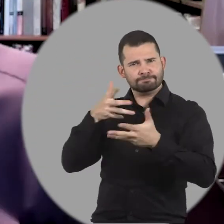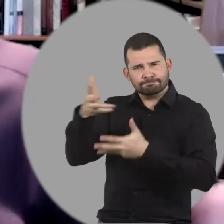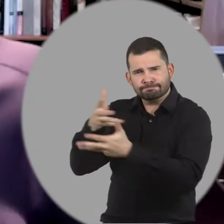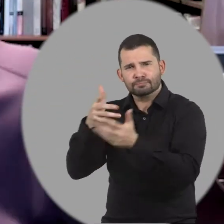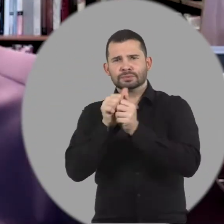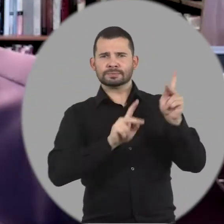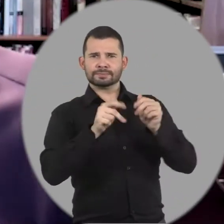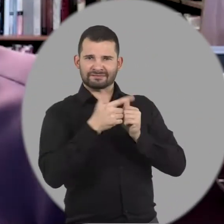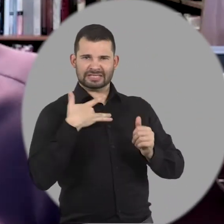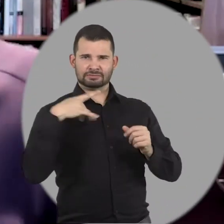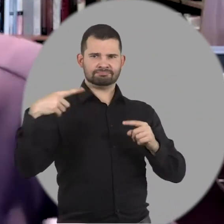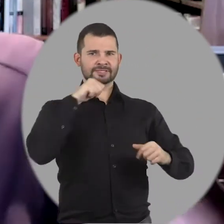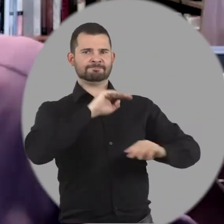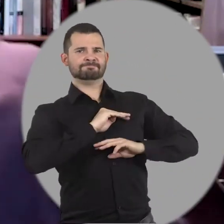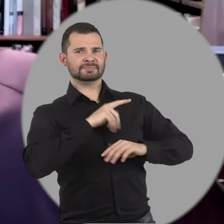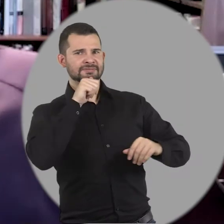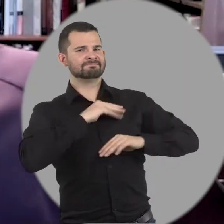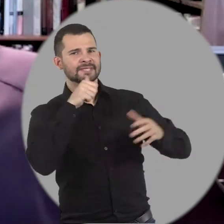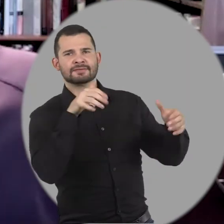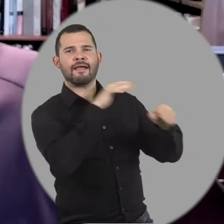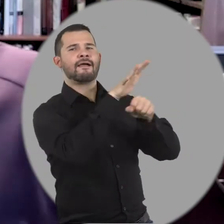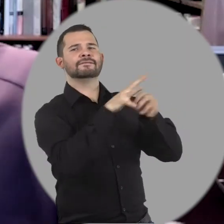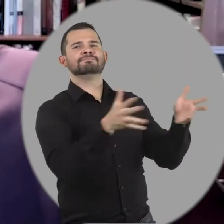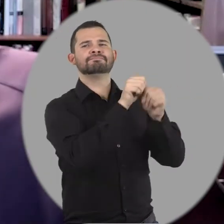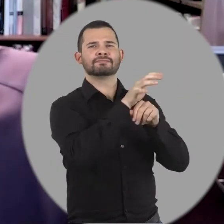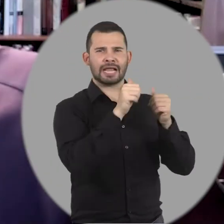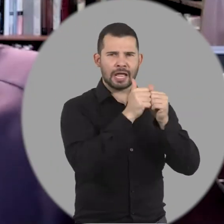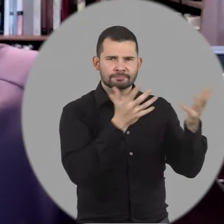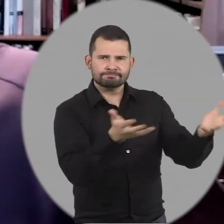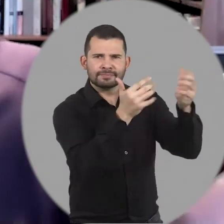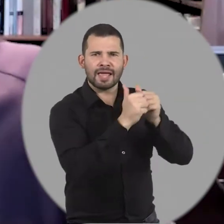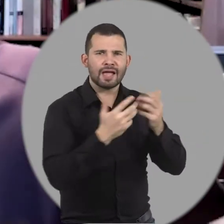these are big challenges. They're not unique to the disability movement. They're unique